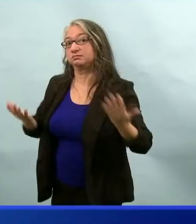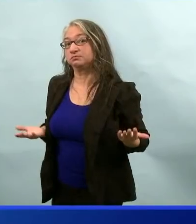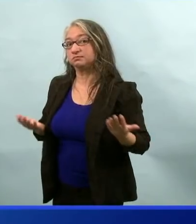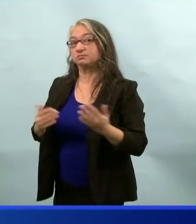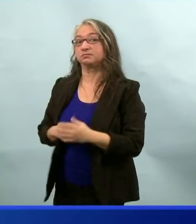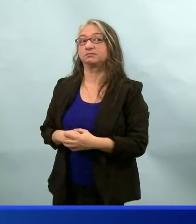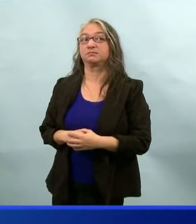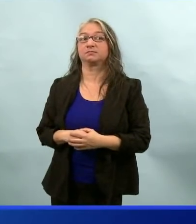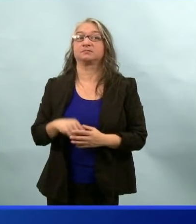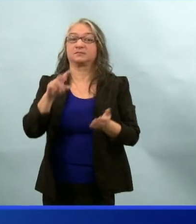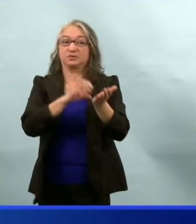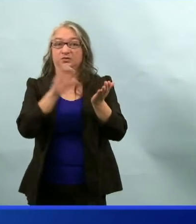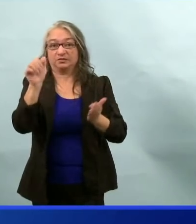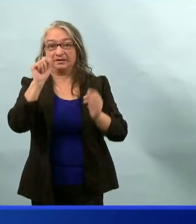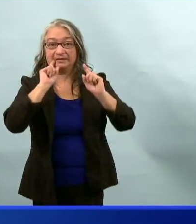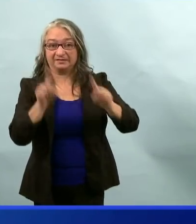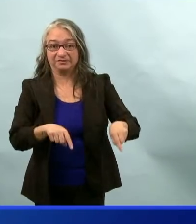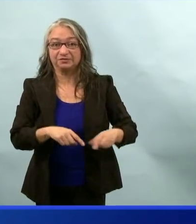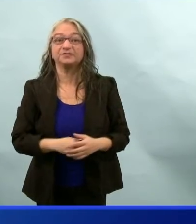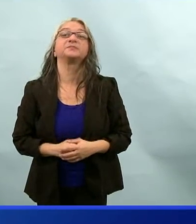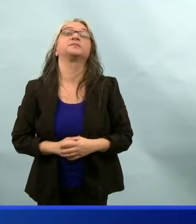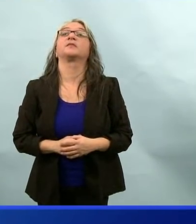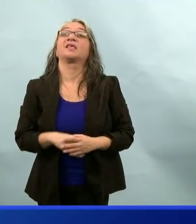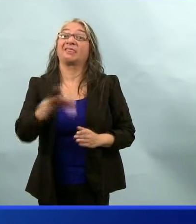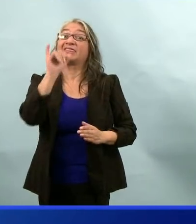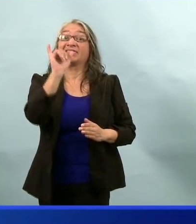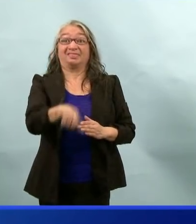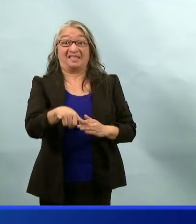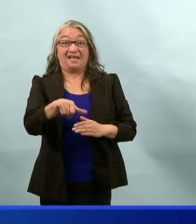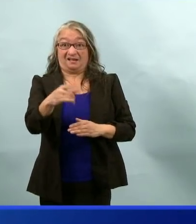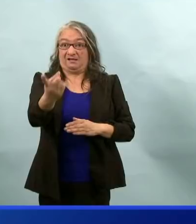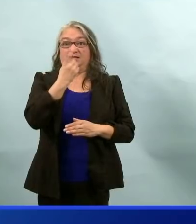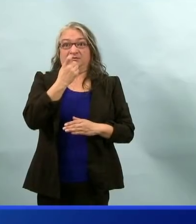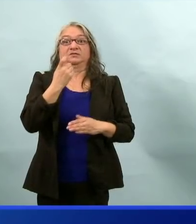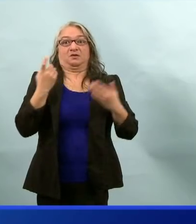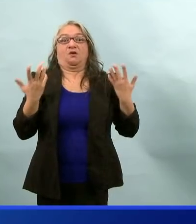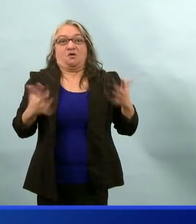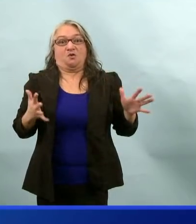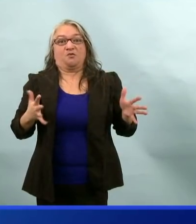asked a little bit earlier you know again we're reviewing things from a rapid antigen testing